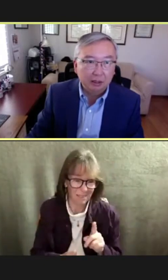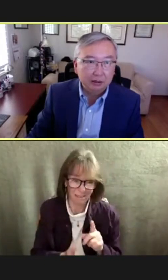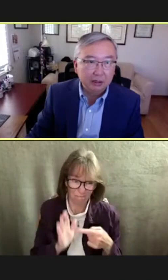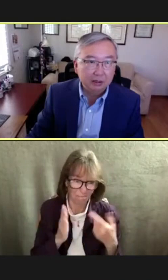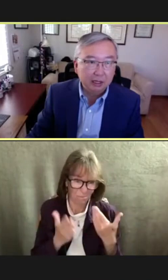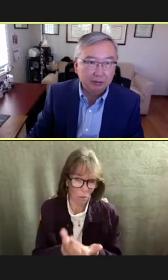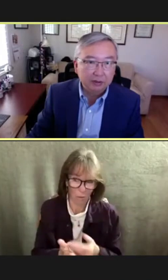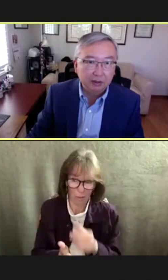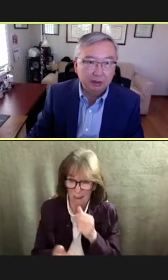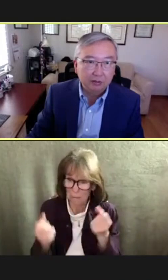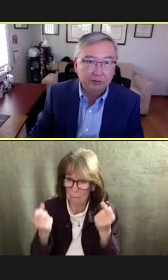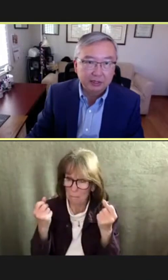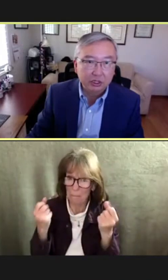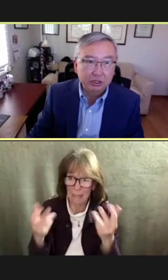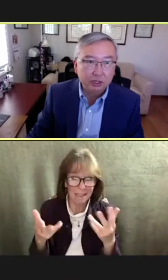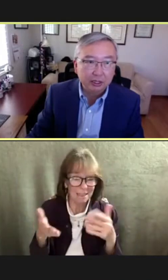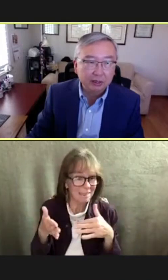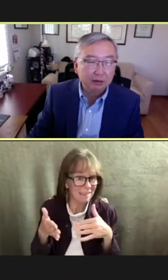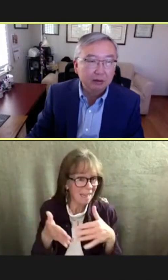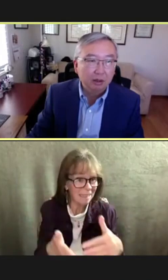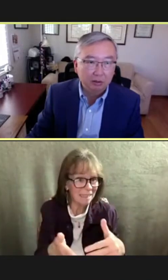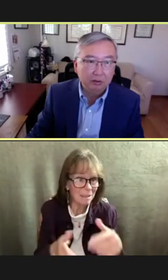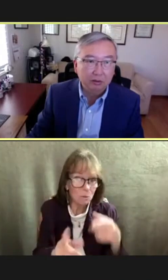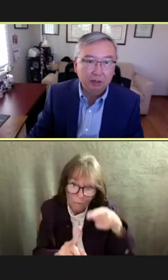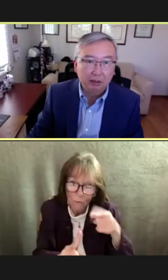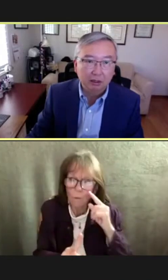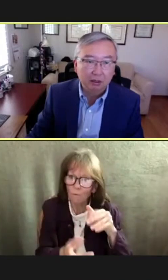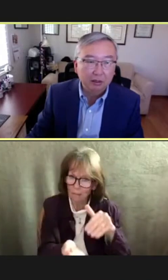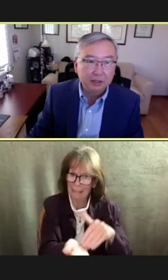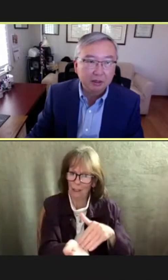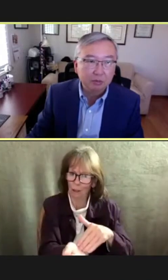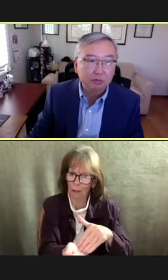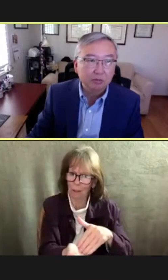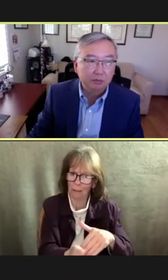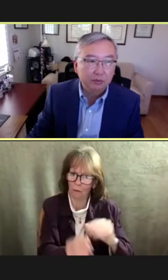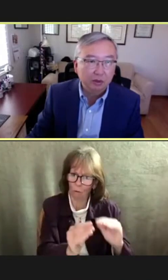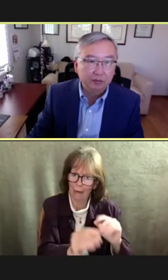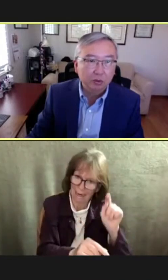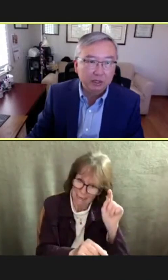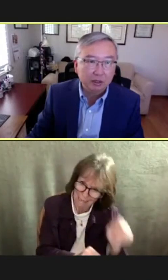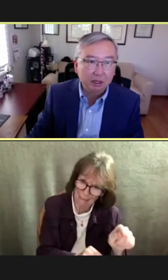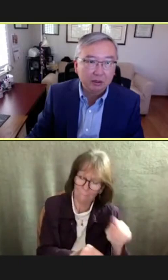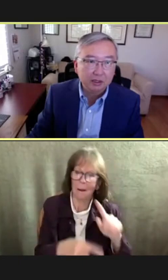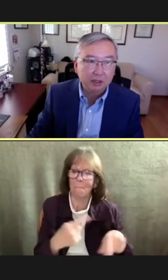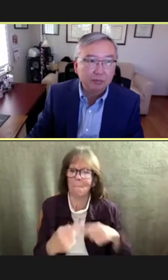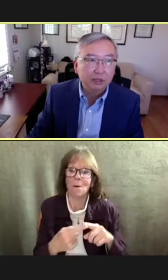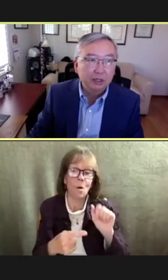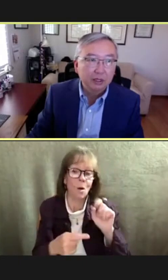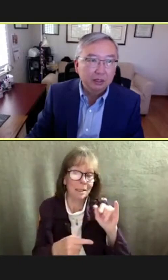studies that have the physician training on autism or focus on autism.